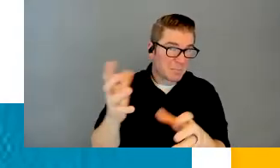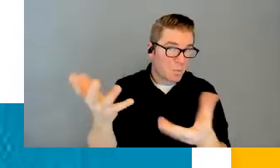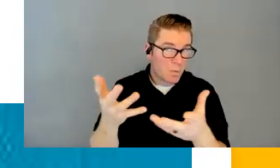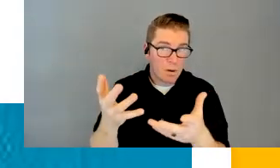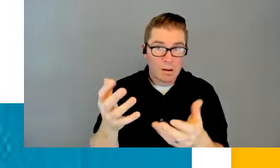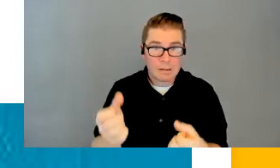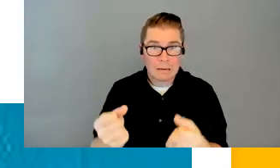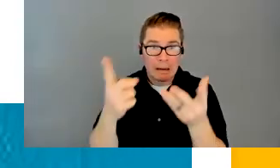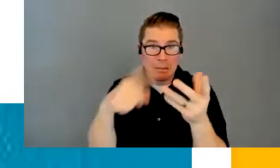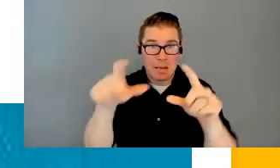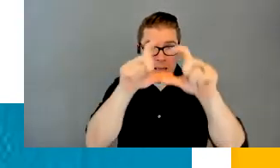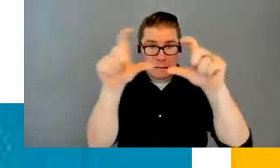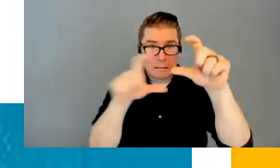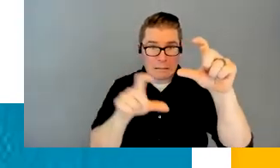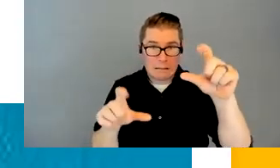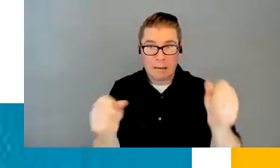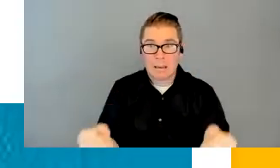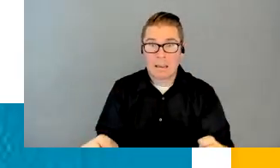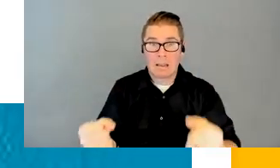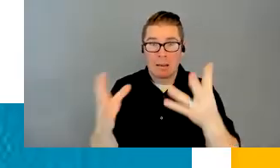And then we're all going to turn on our cameras.